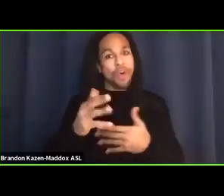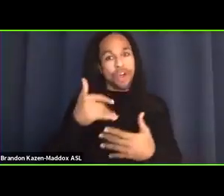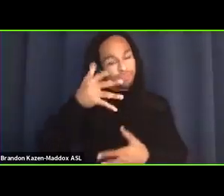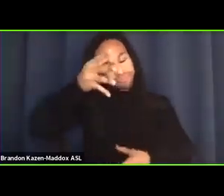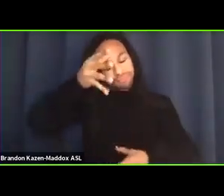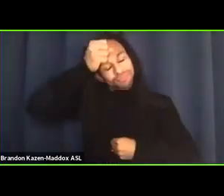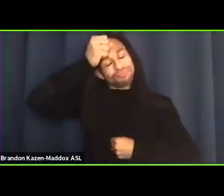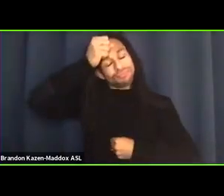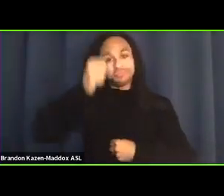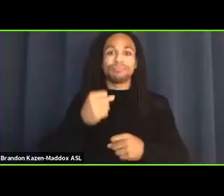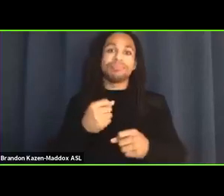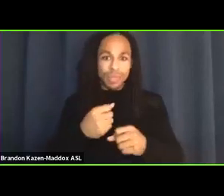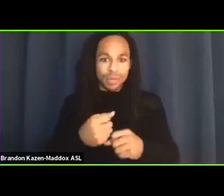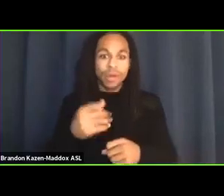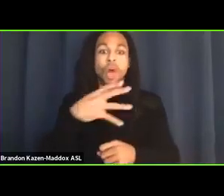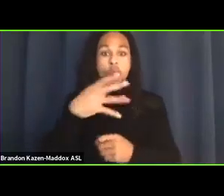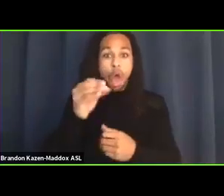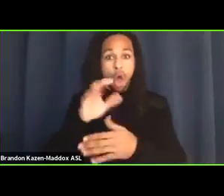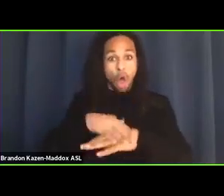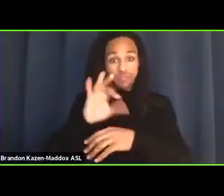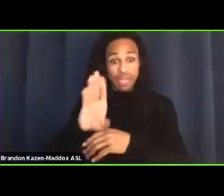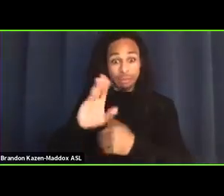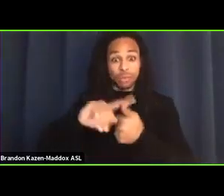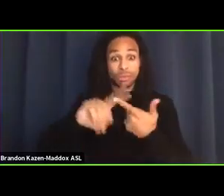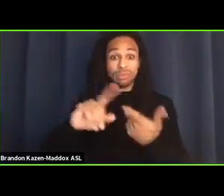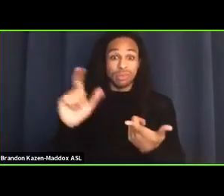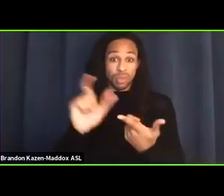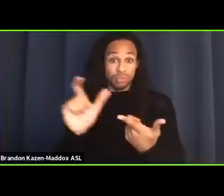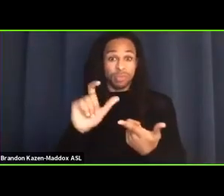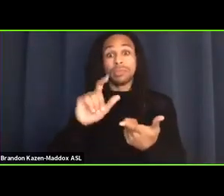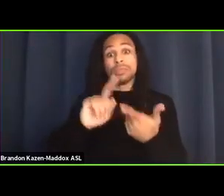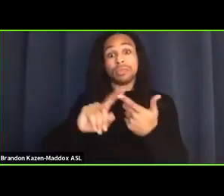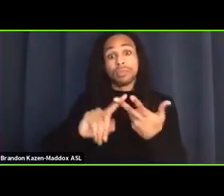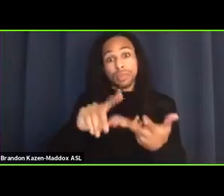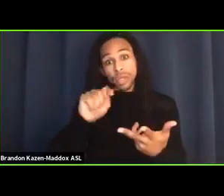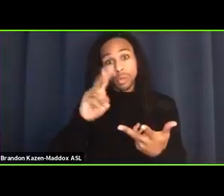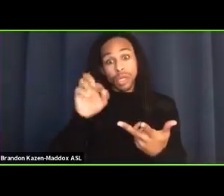fear, you will hear us say 'abort' three times and then we will end the session. We will